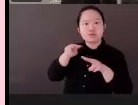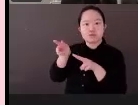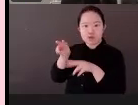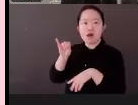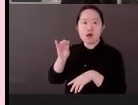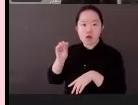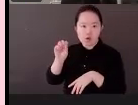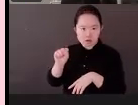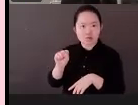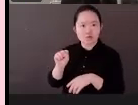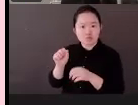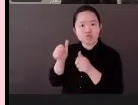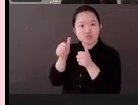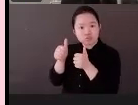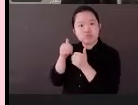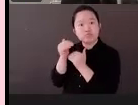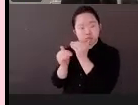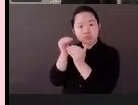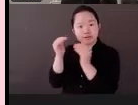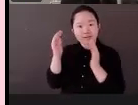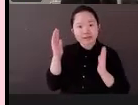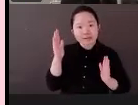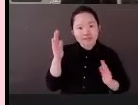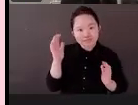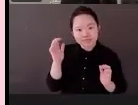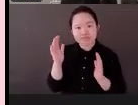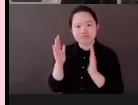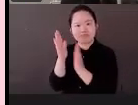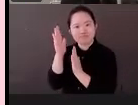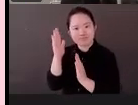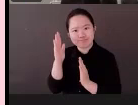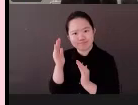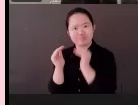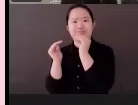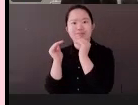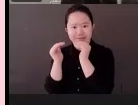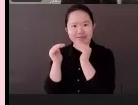The most accessible ones are native apps depending on developers.